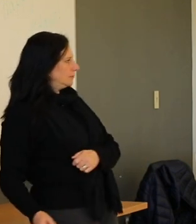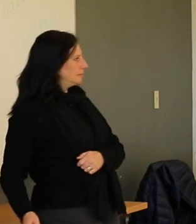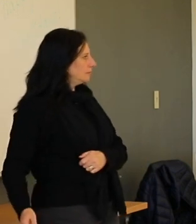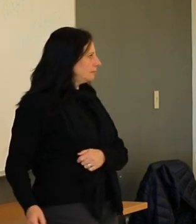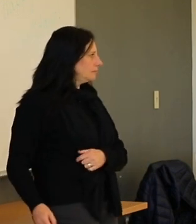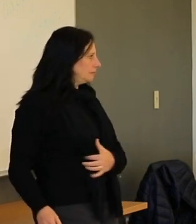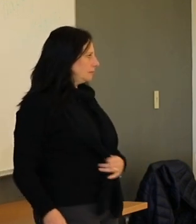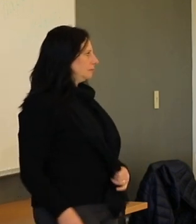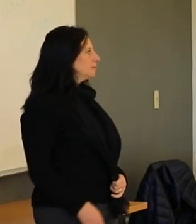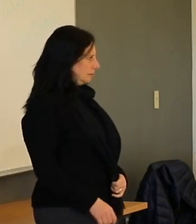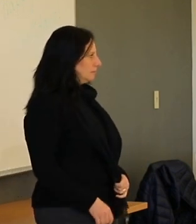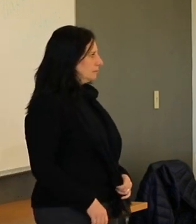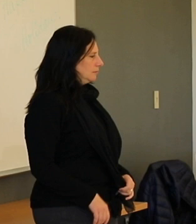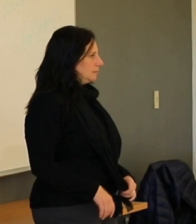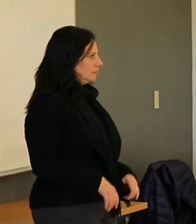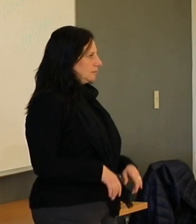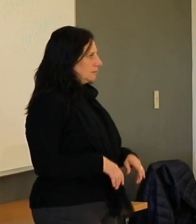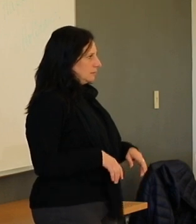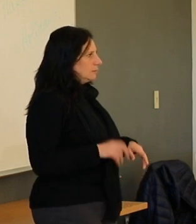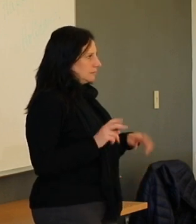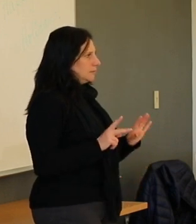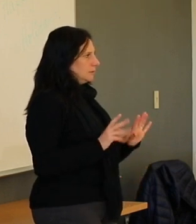So just just make sure that you go to that site first.